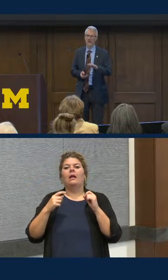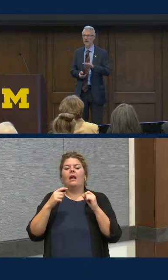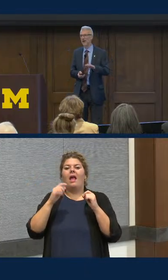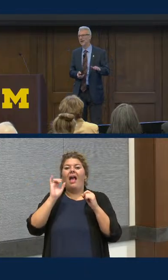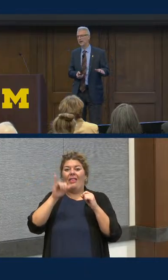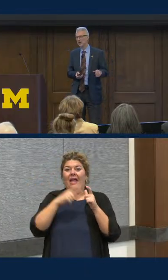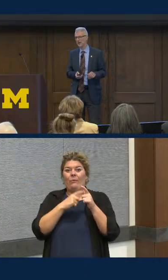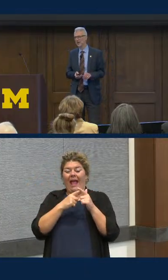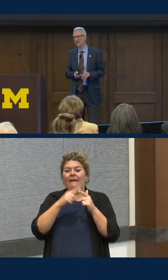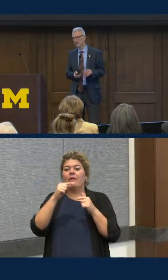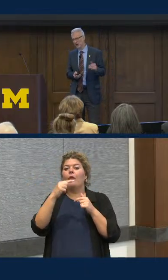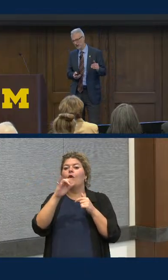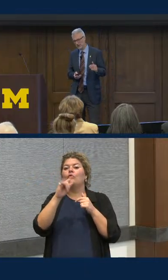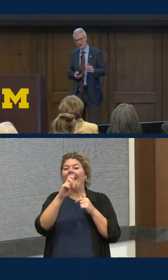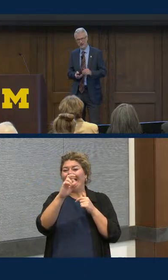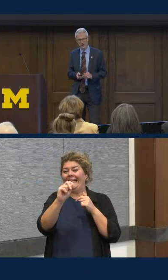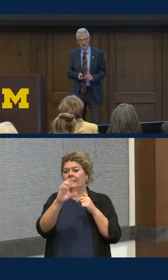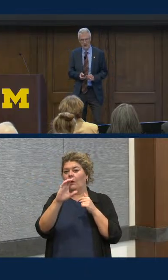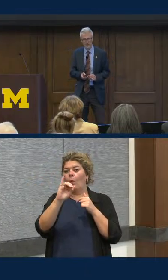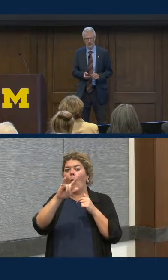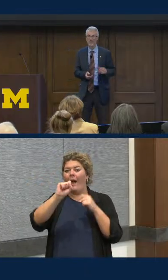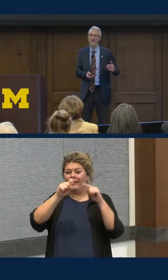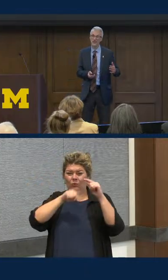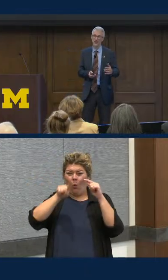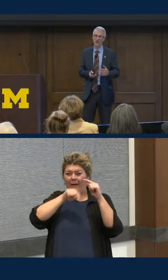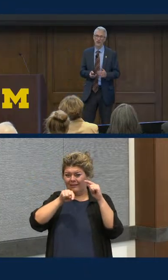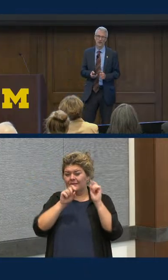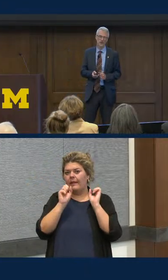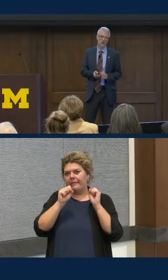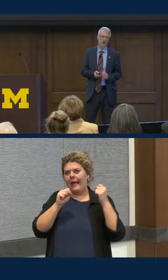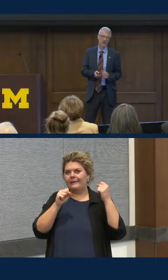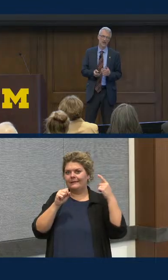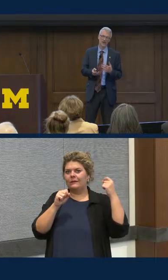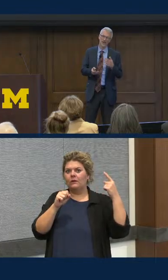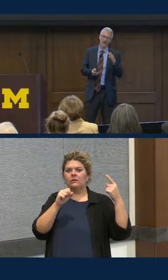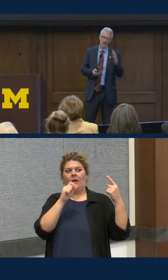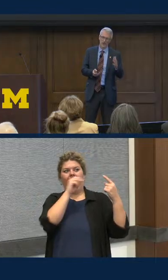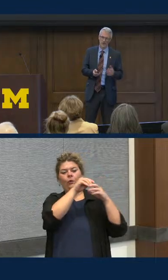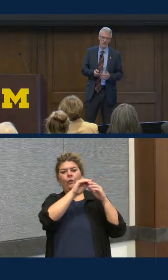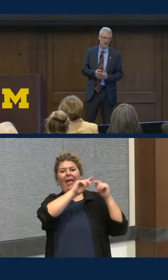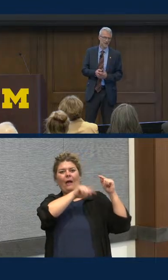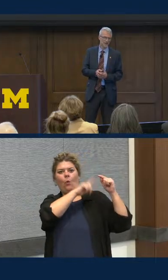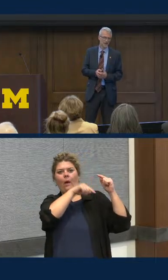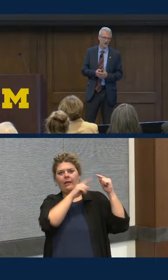gradient coils we also can control. The significals in th